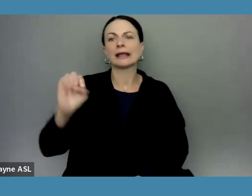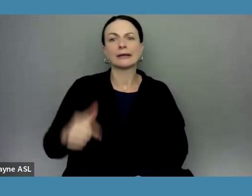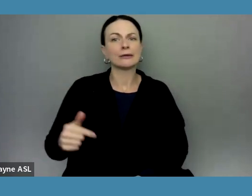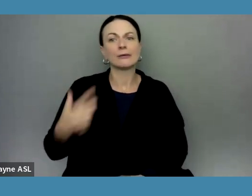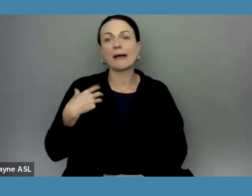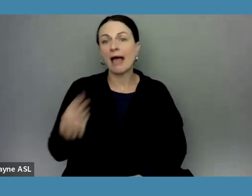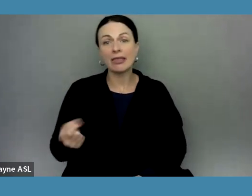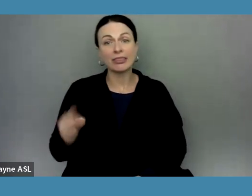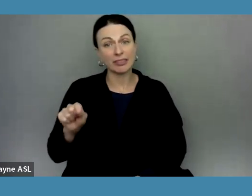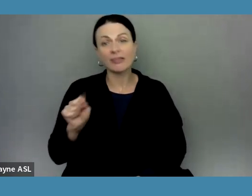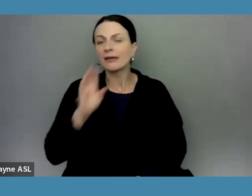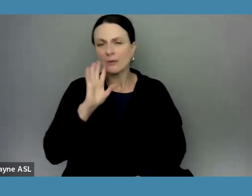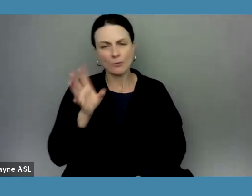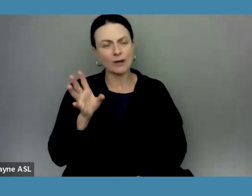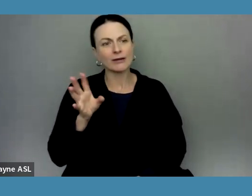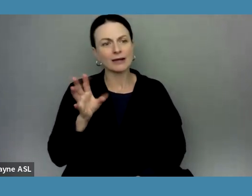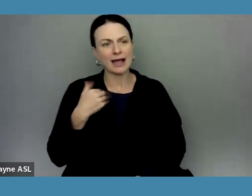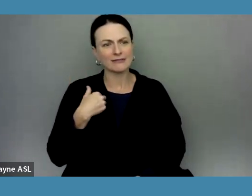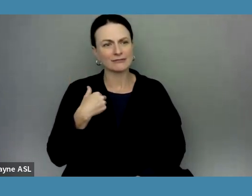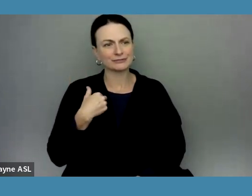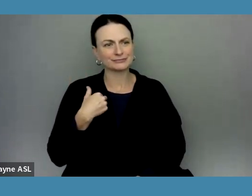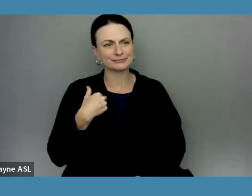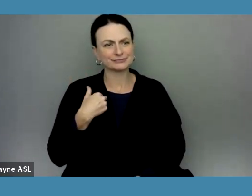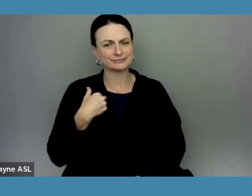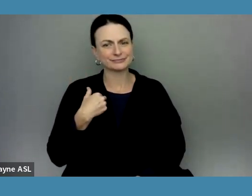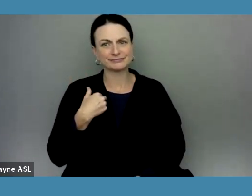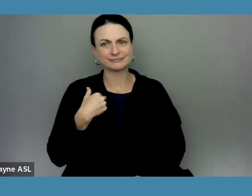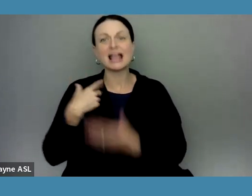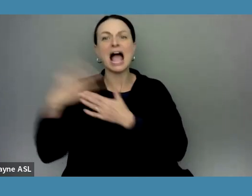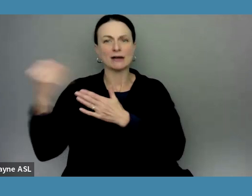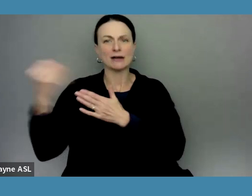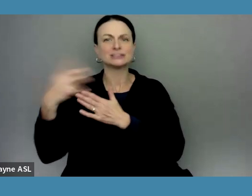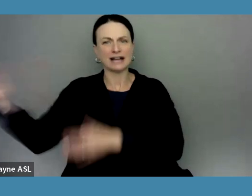they'll have outside counsel.